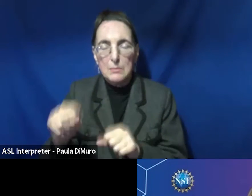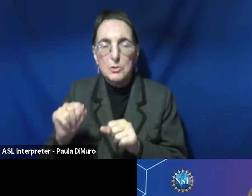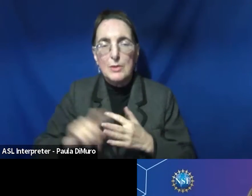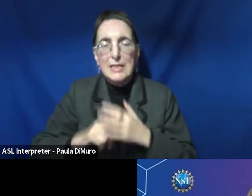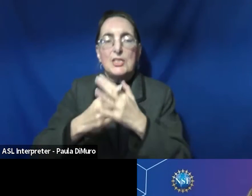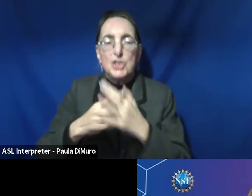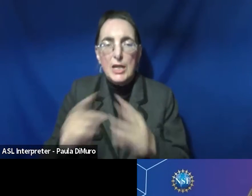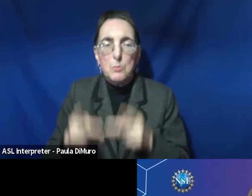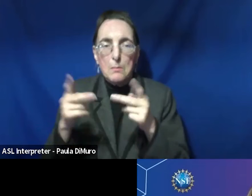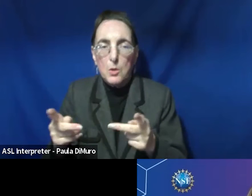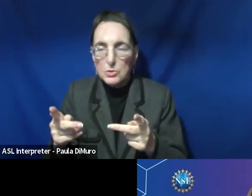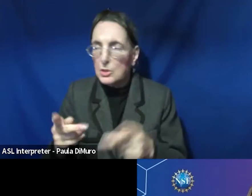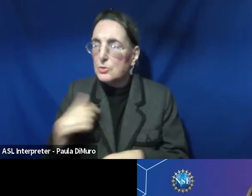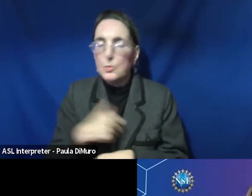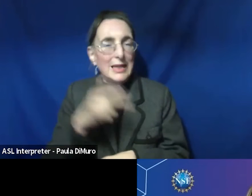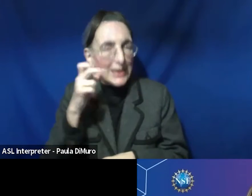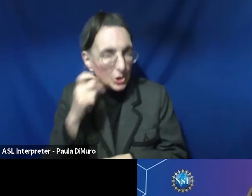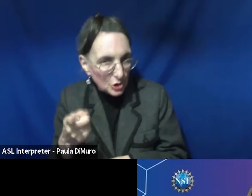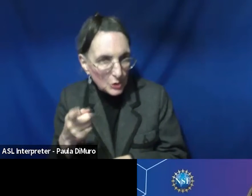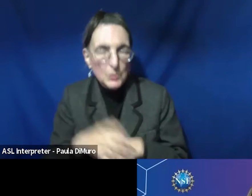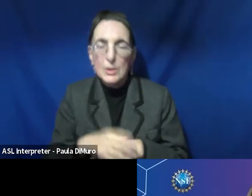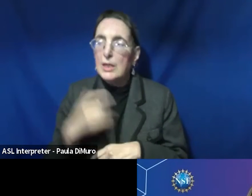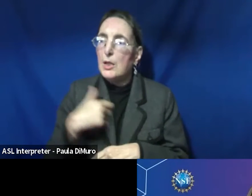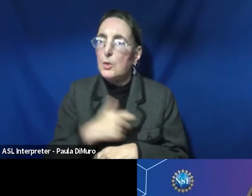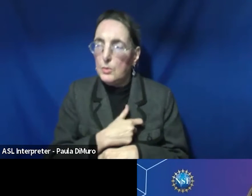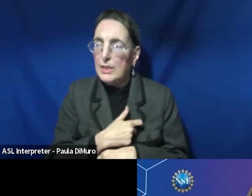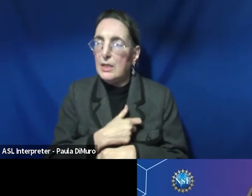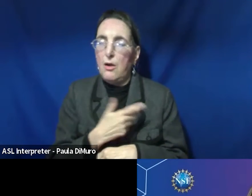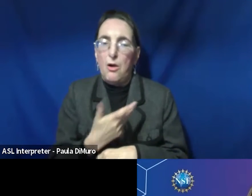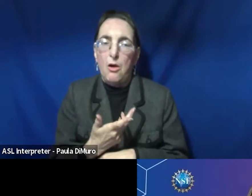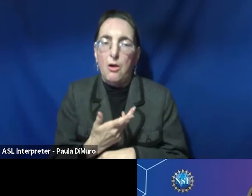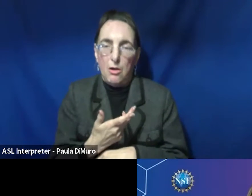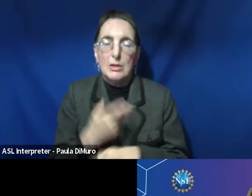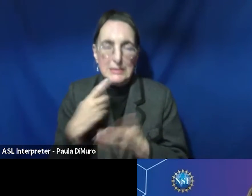And we hear you, and we are discussing this internally.